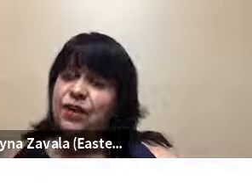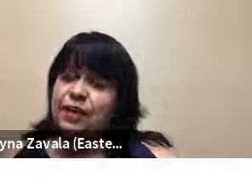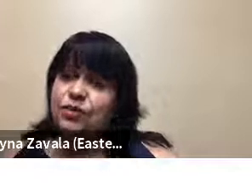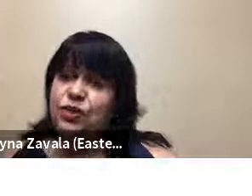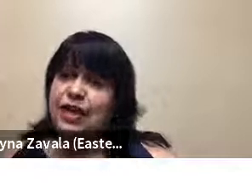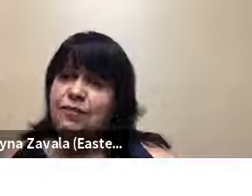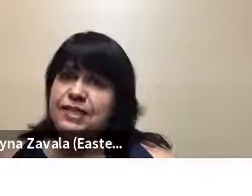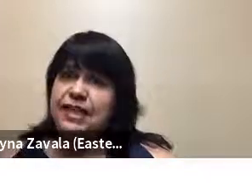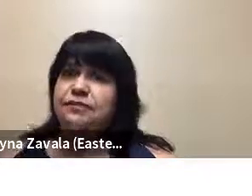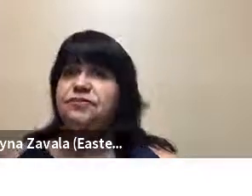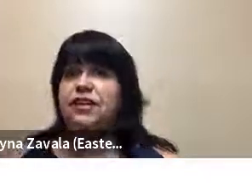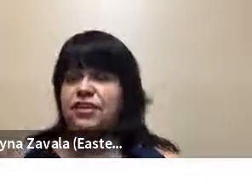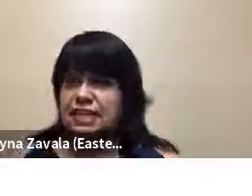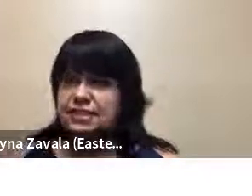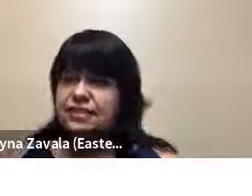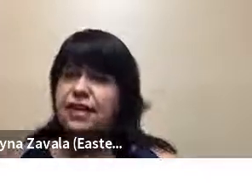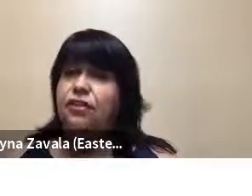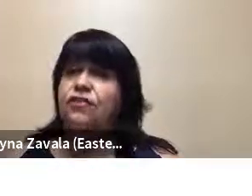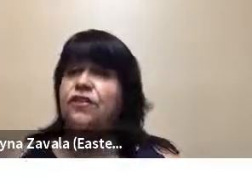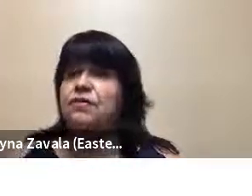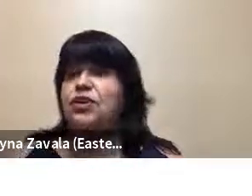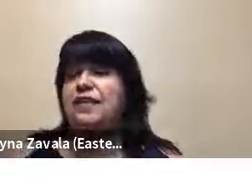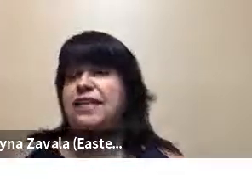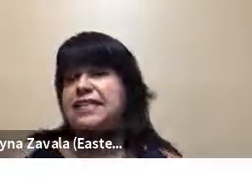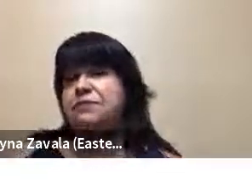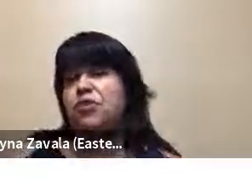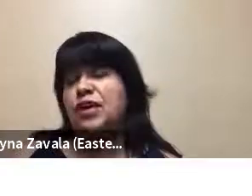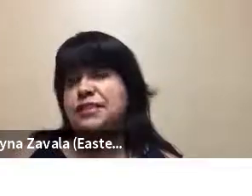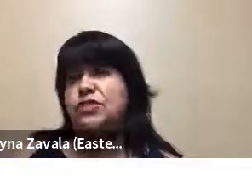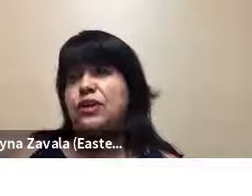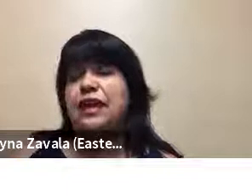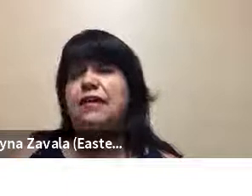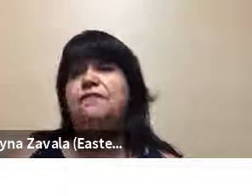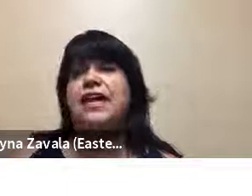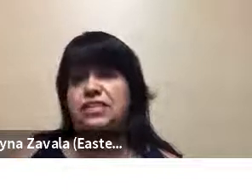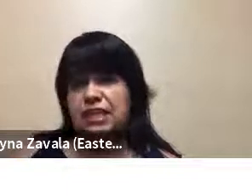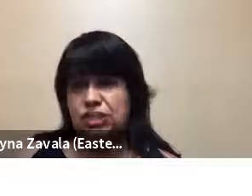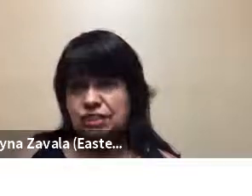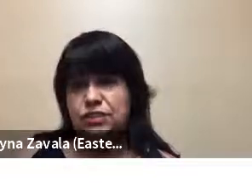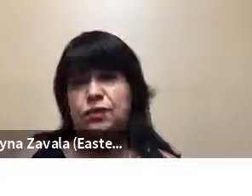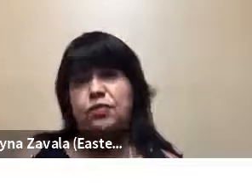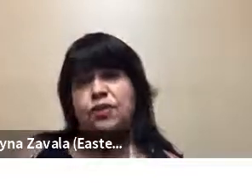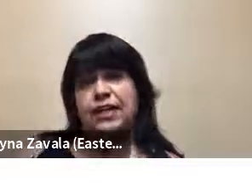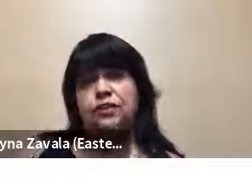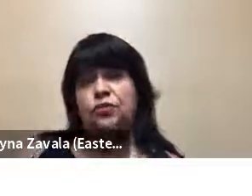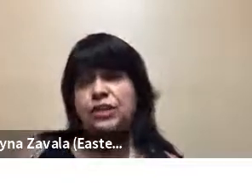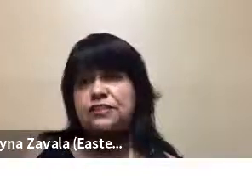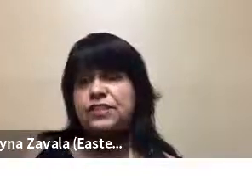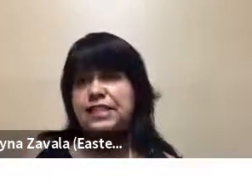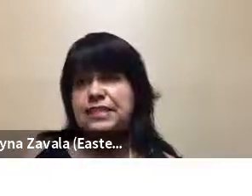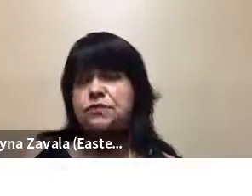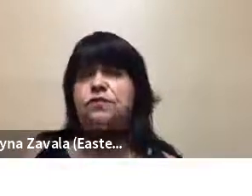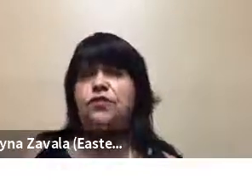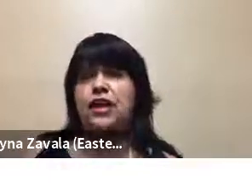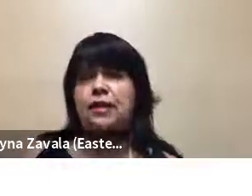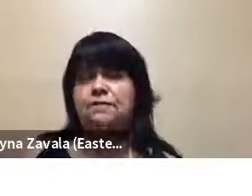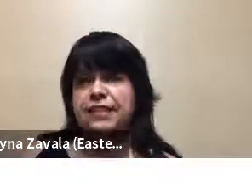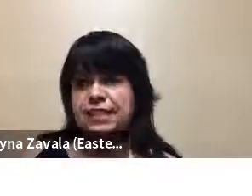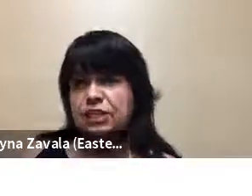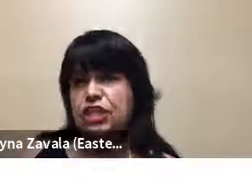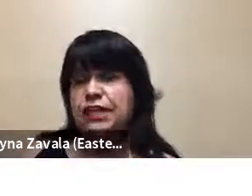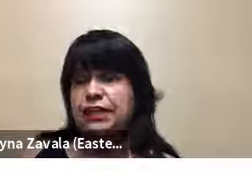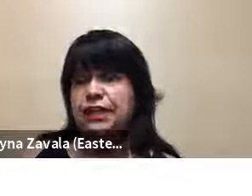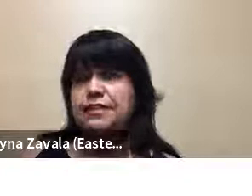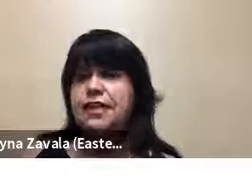Reyna Zavala (Easterseals): were able to accommodate their needs in order for them to have an easy process during vaccinations we provided three different dates for vaccination clinics.